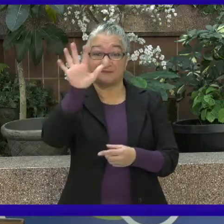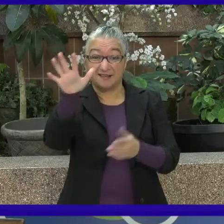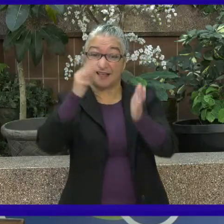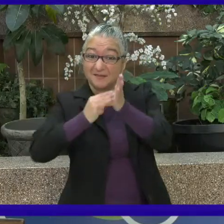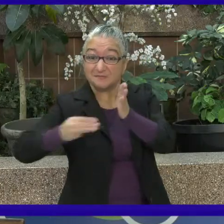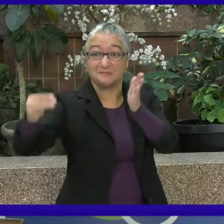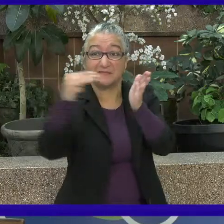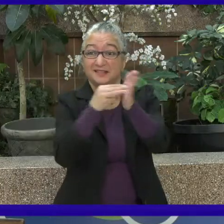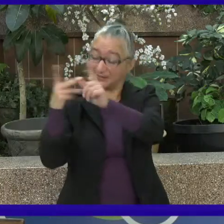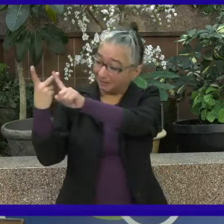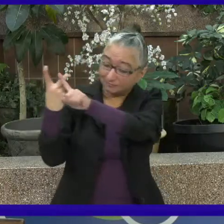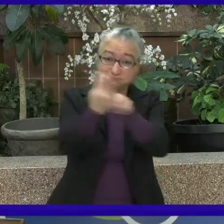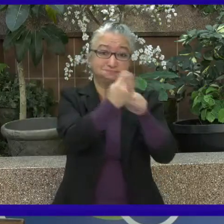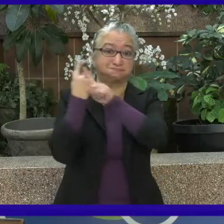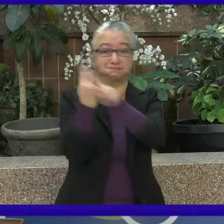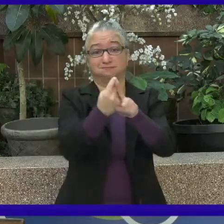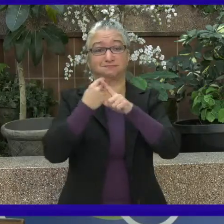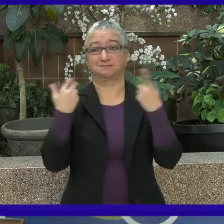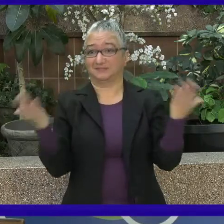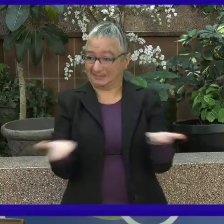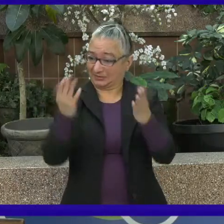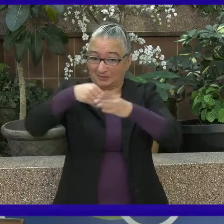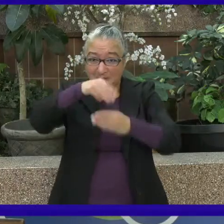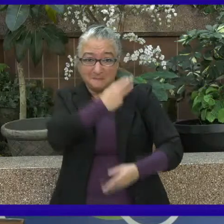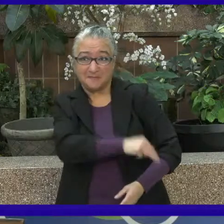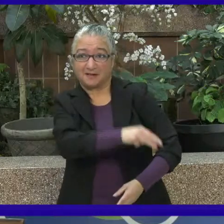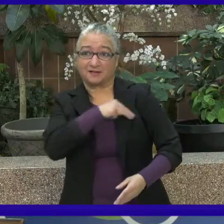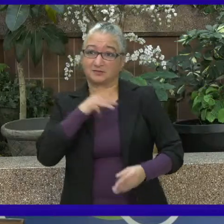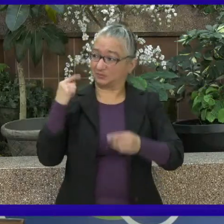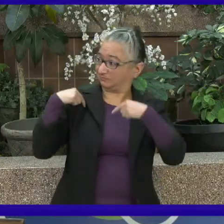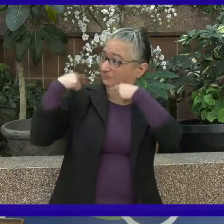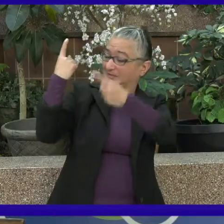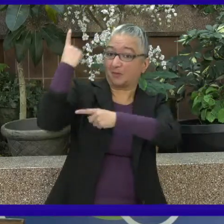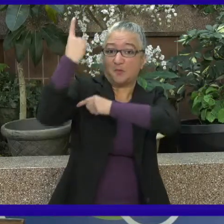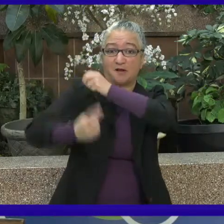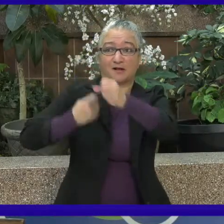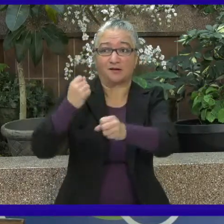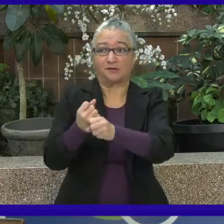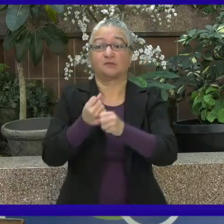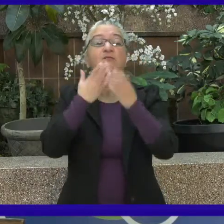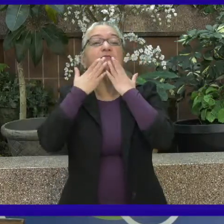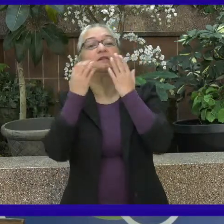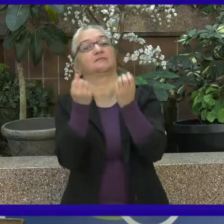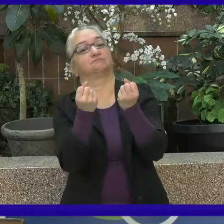time and we are really grateful to our front line health care workers for the work that they've done